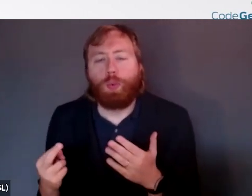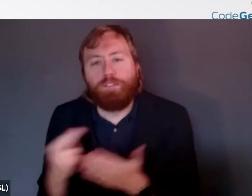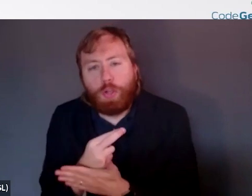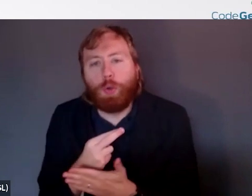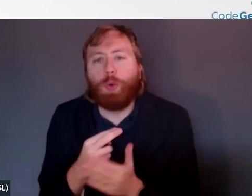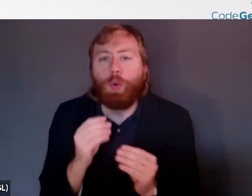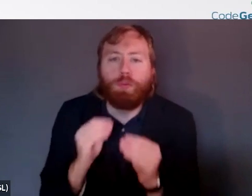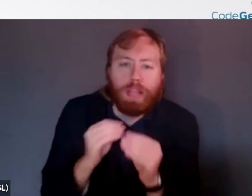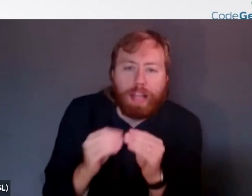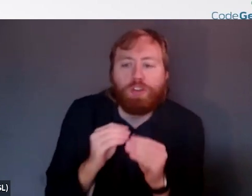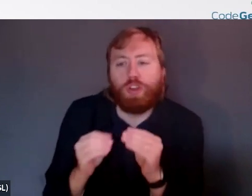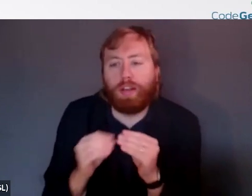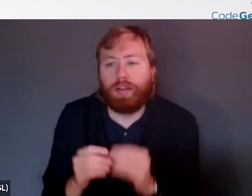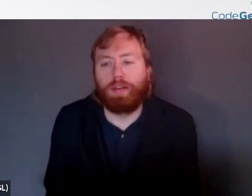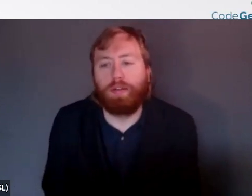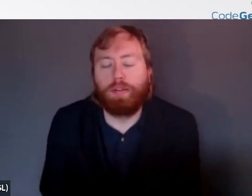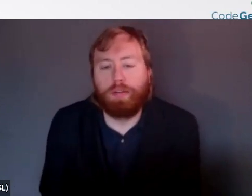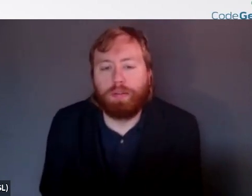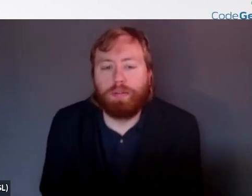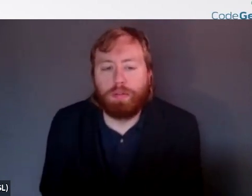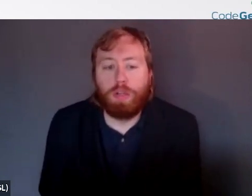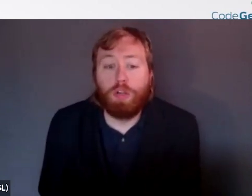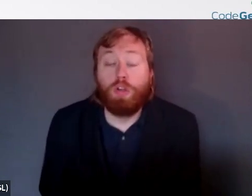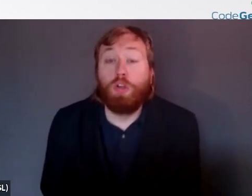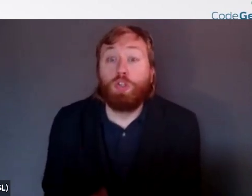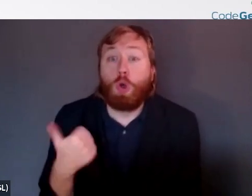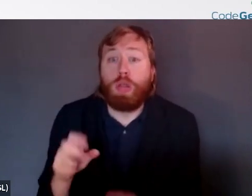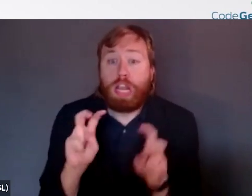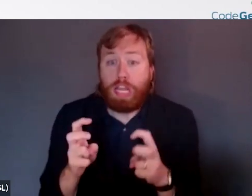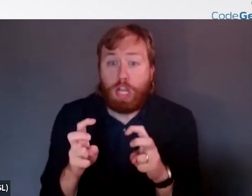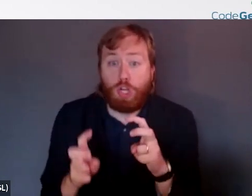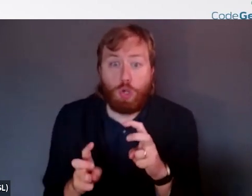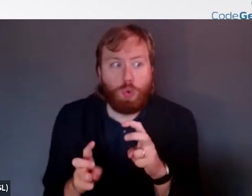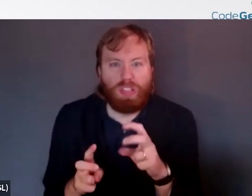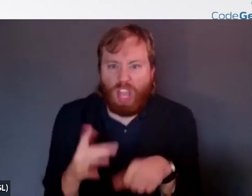This reveals any new issues that crop up early and provides the means to address them promptly